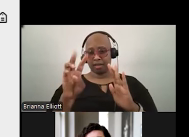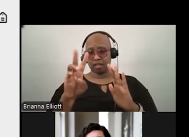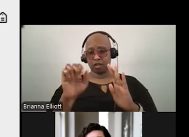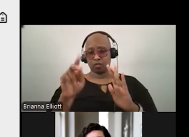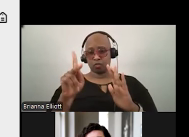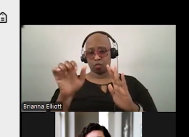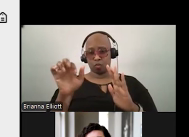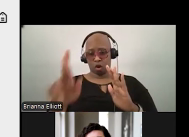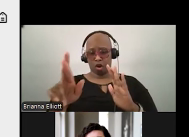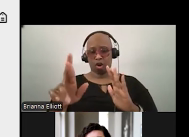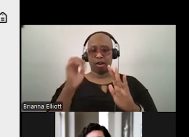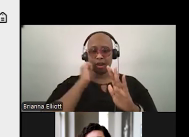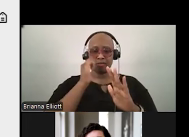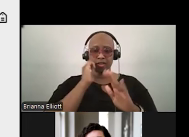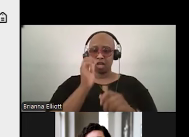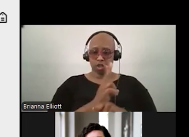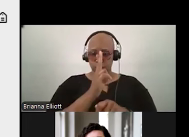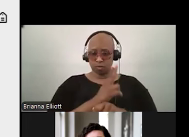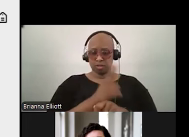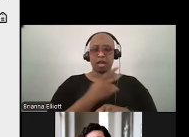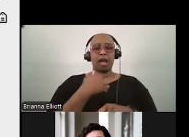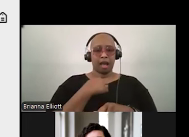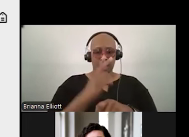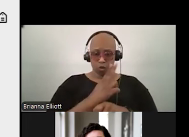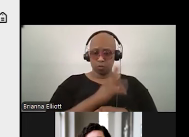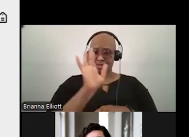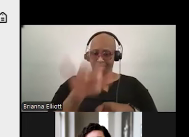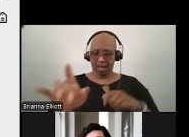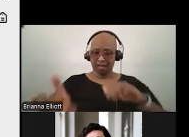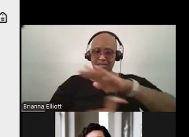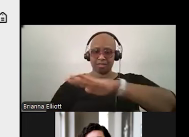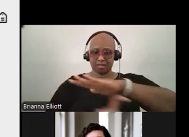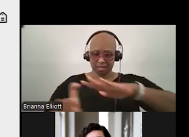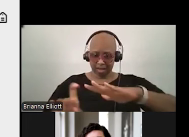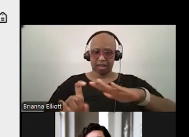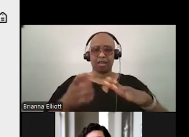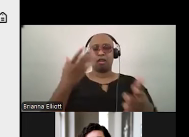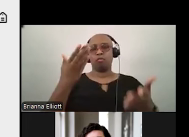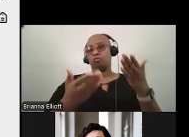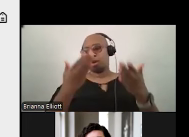thing that I've used in real life classes. this exact scan that I made myself again probably last